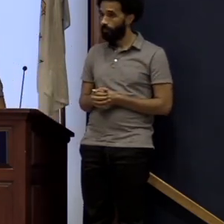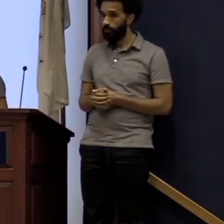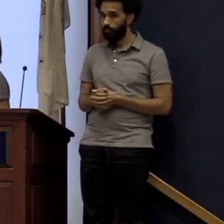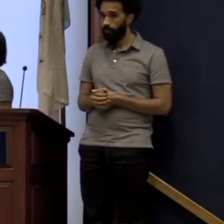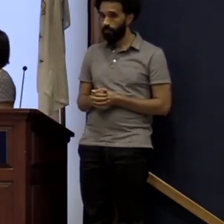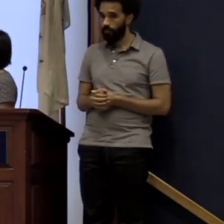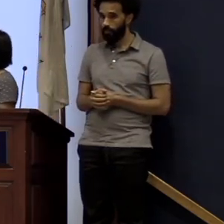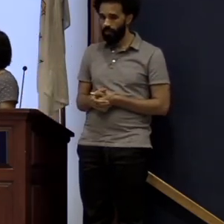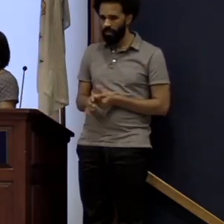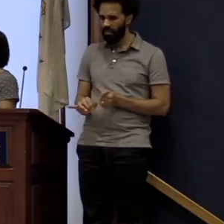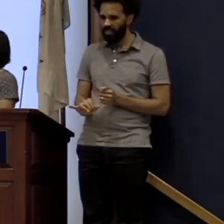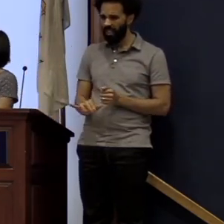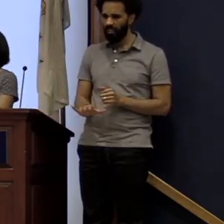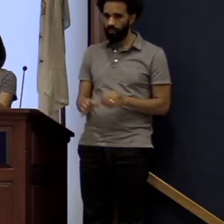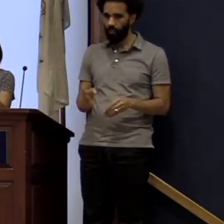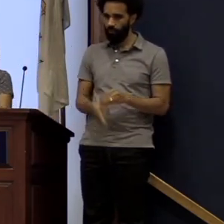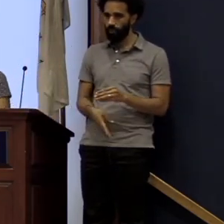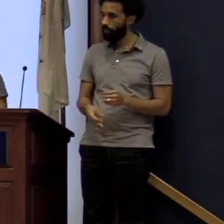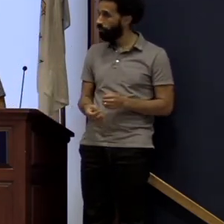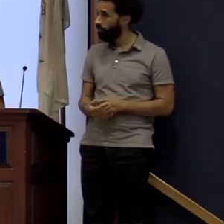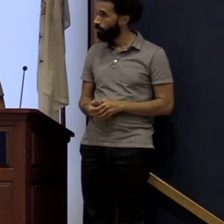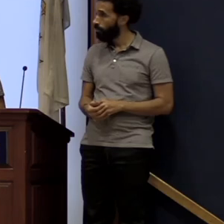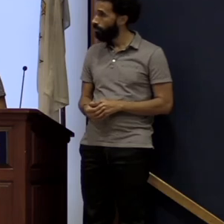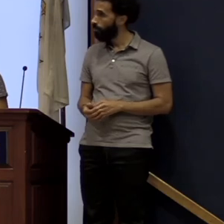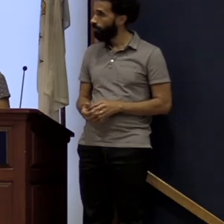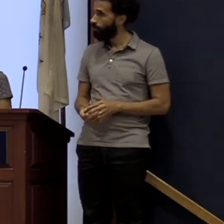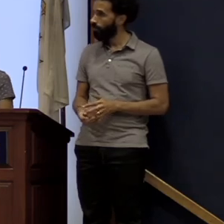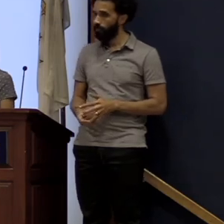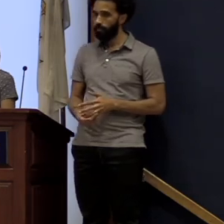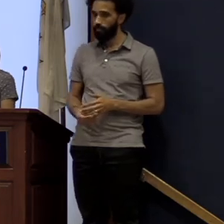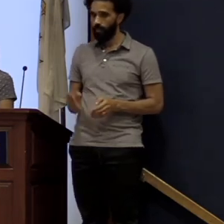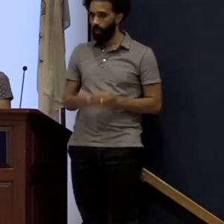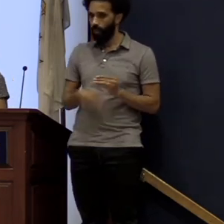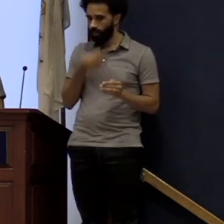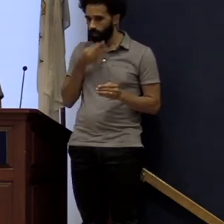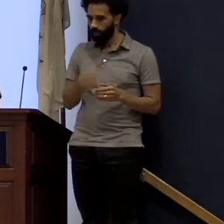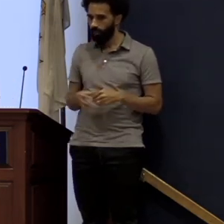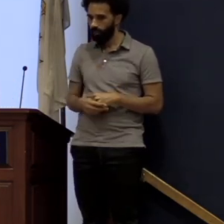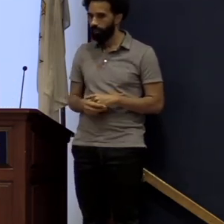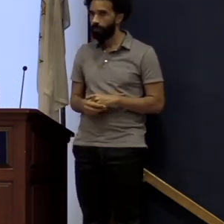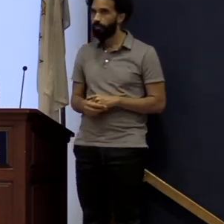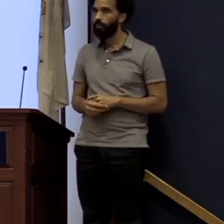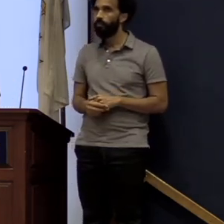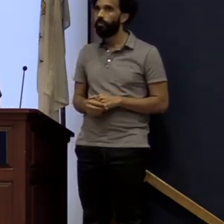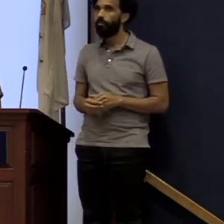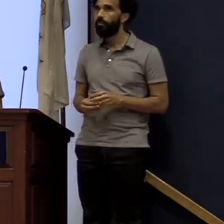Hi We said Torres Gerald, Nebraska Wesleyan